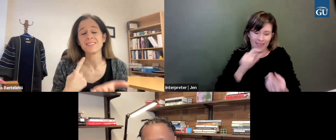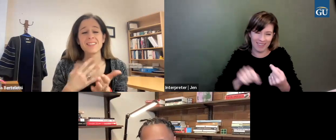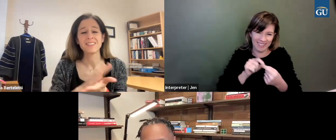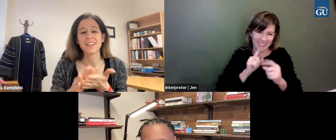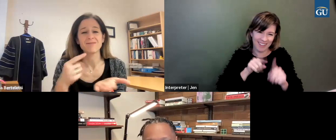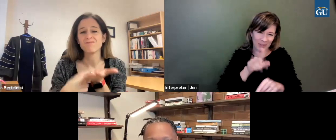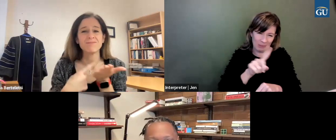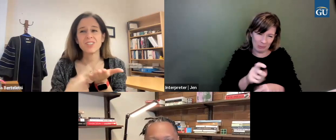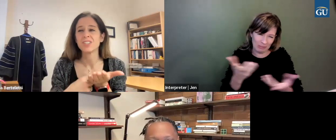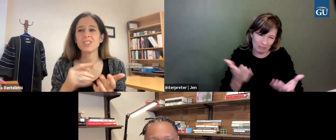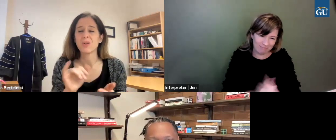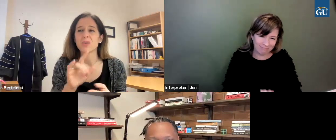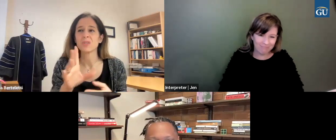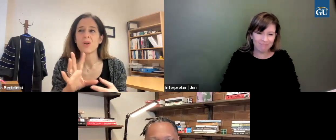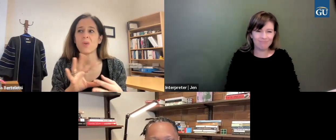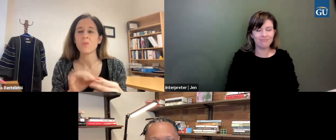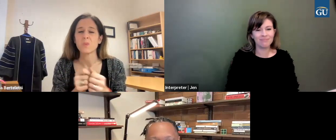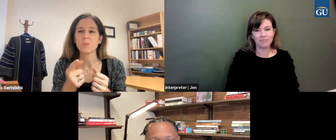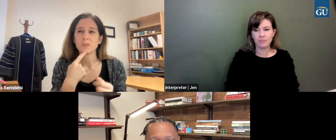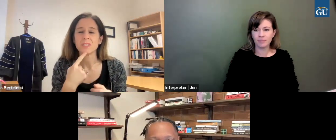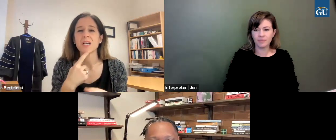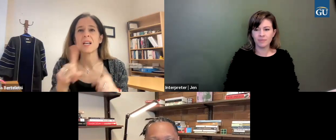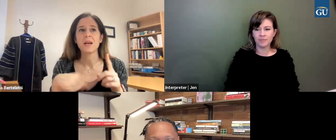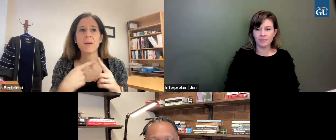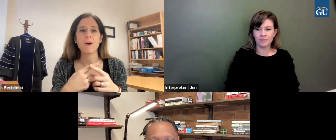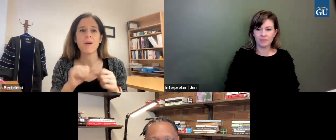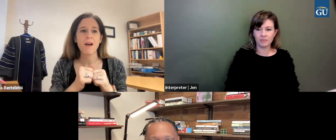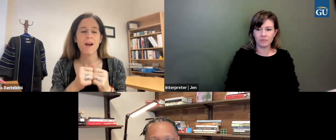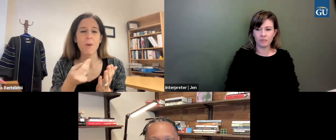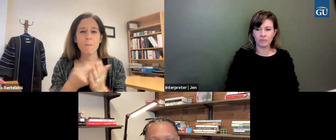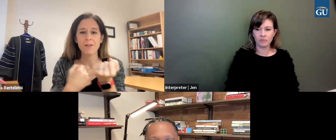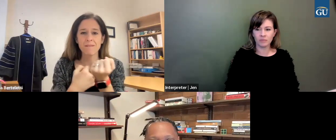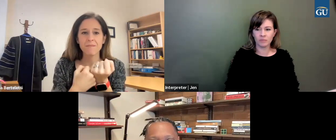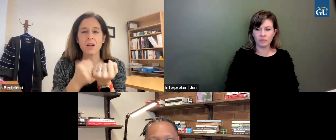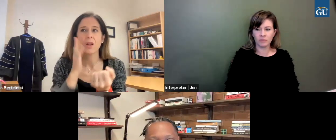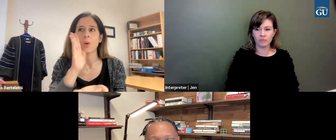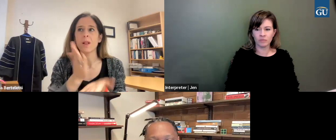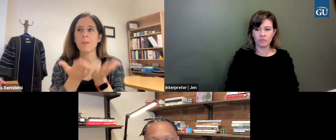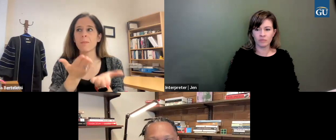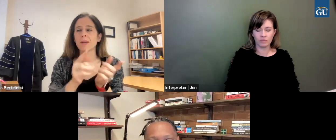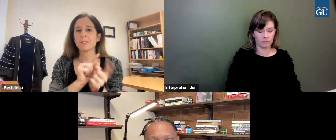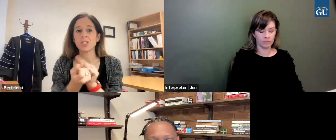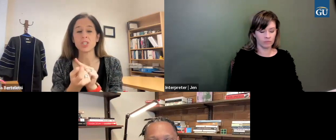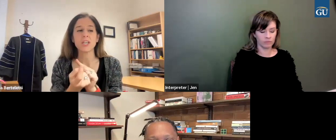» ILARIA BERTELETTI: That's why I'm thinking about what you brought up about funding